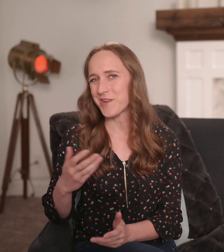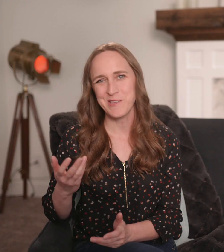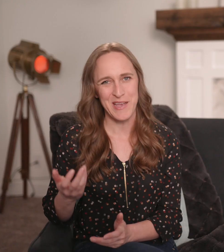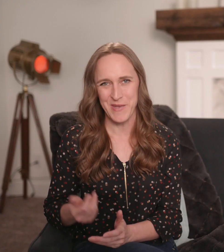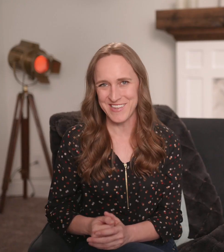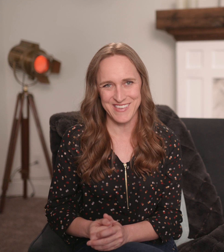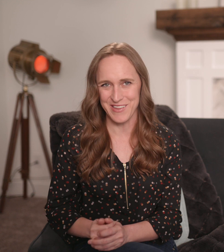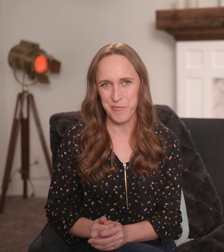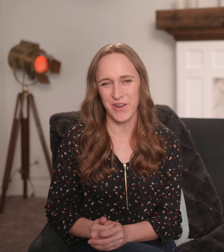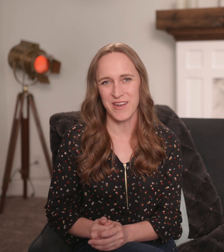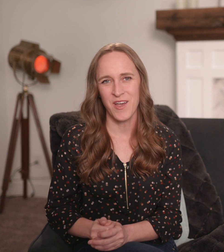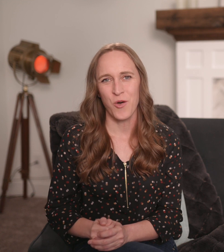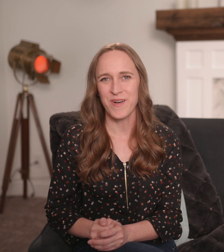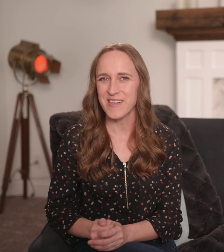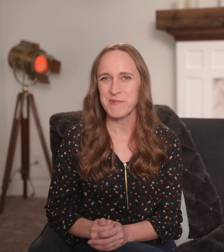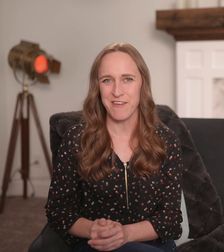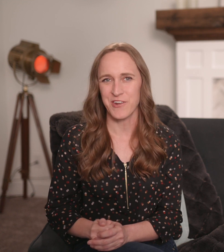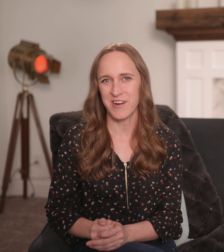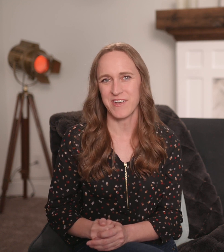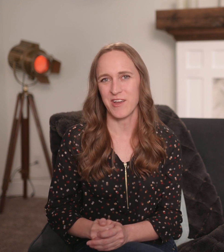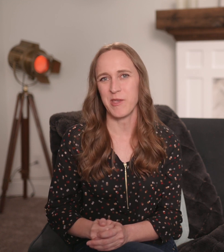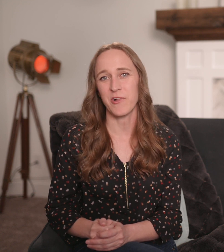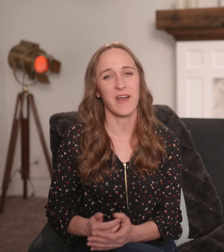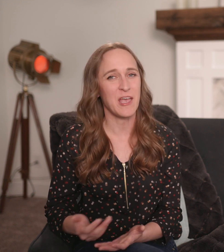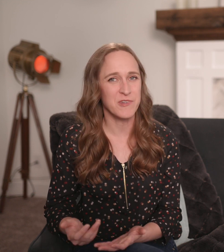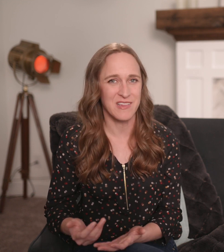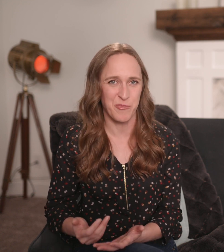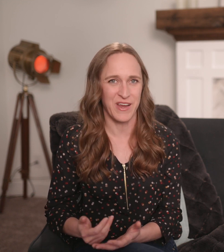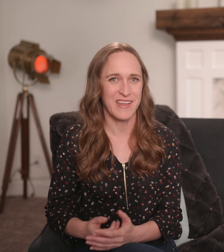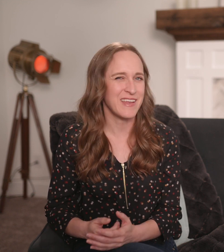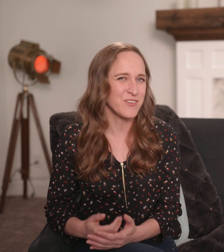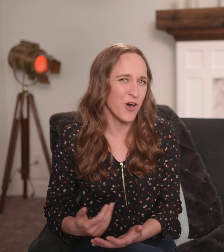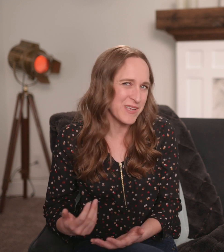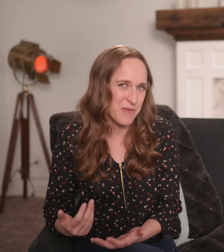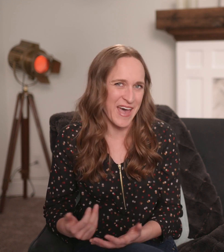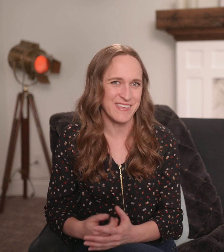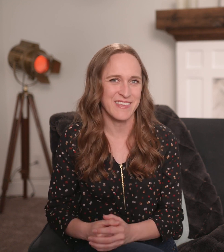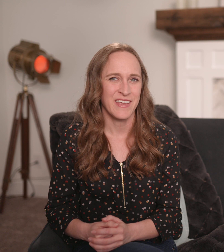Don't expect patients to lip read. While some deaf and hard-of-hearing are able to lip read, it isn't always the best.